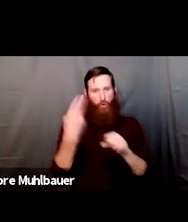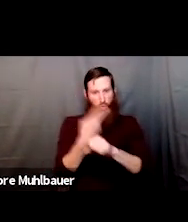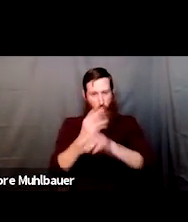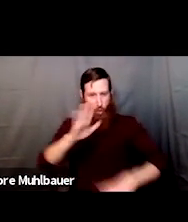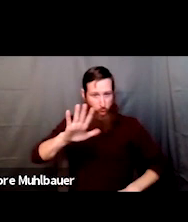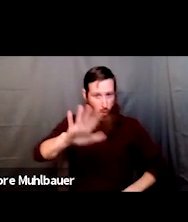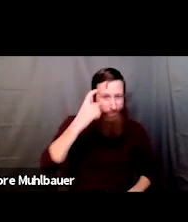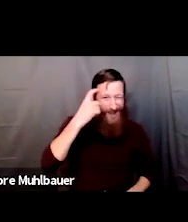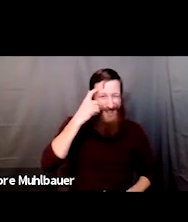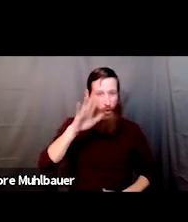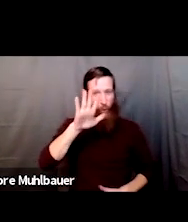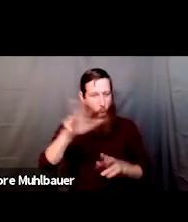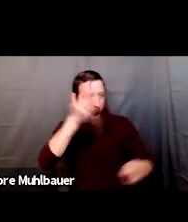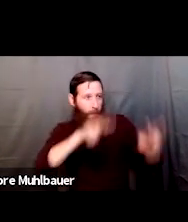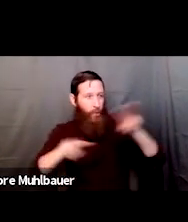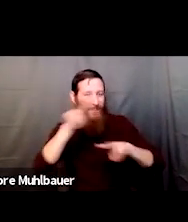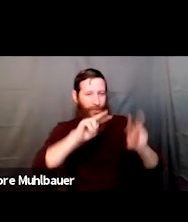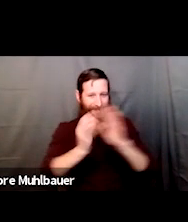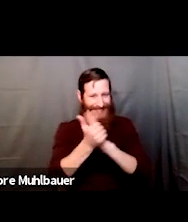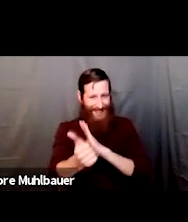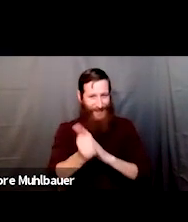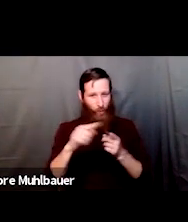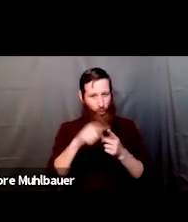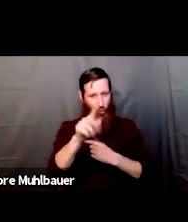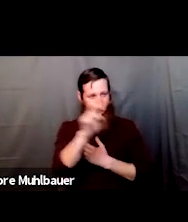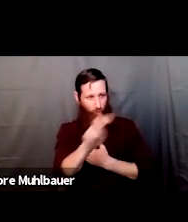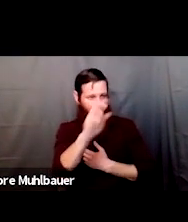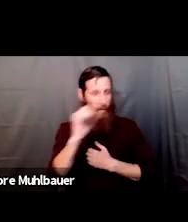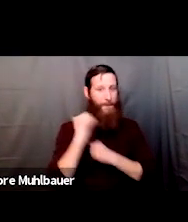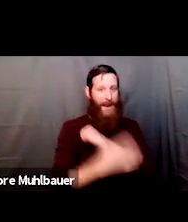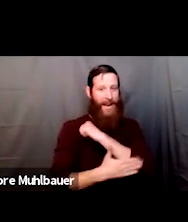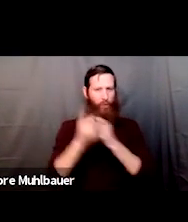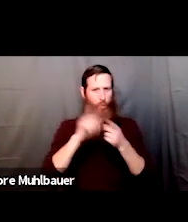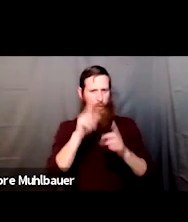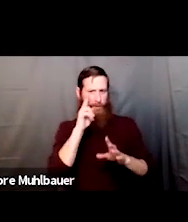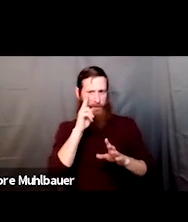and observation skills when we are traveling in the backcountry to see if conditions line up with what is forecasted.